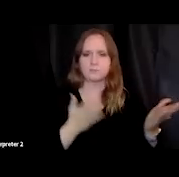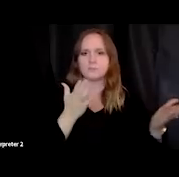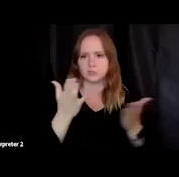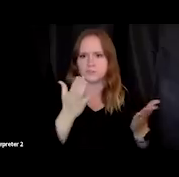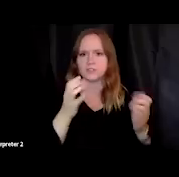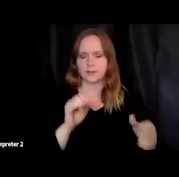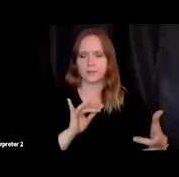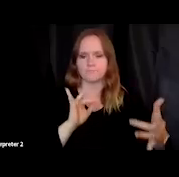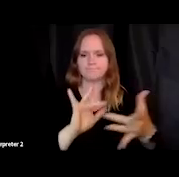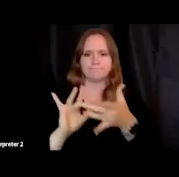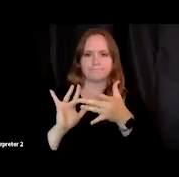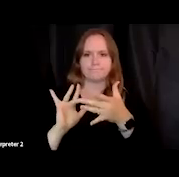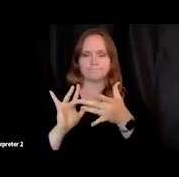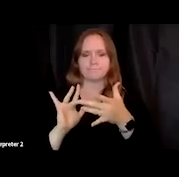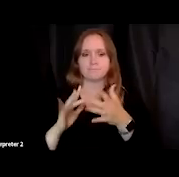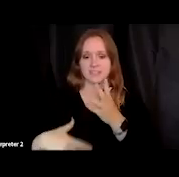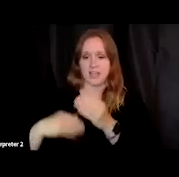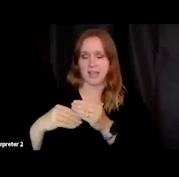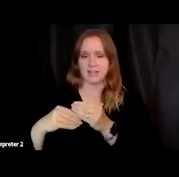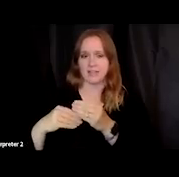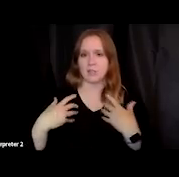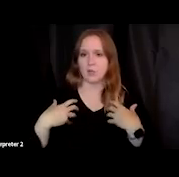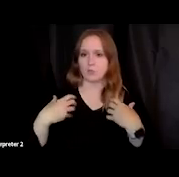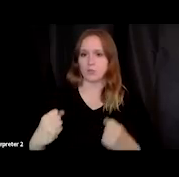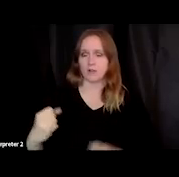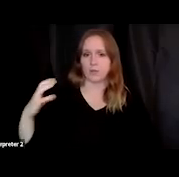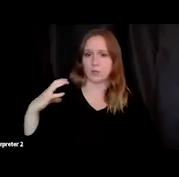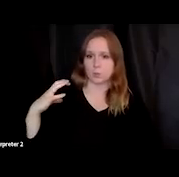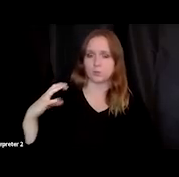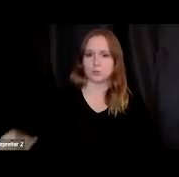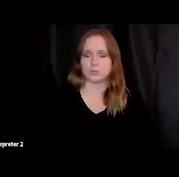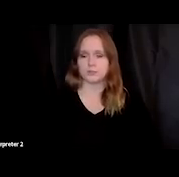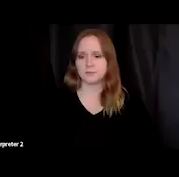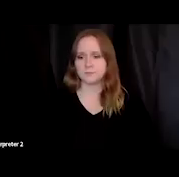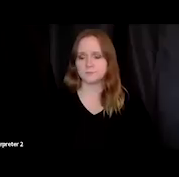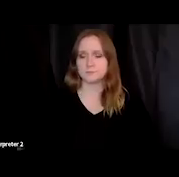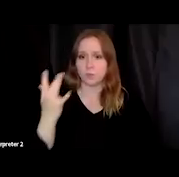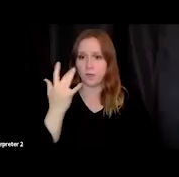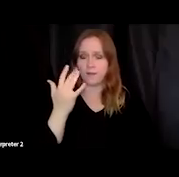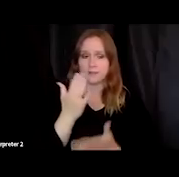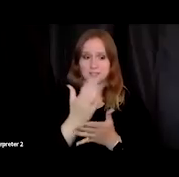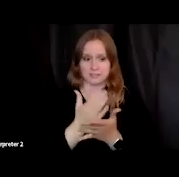Definitely adding in recovery coach as well because some of these issues can be related to substance use, right?